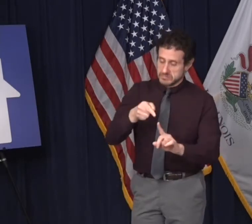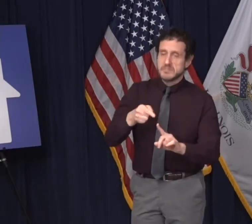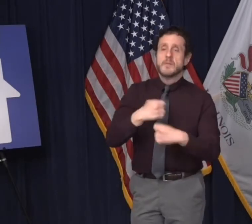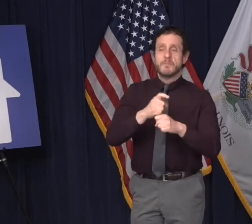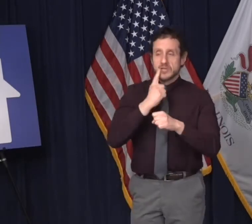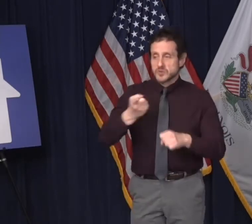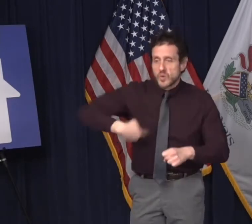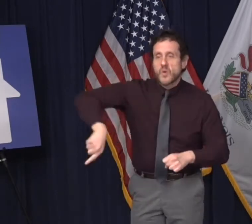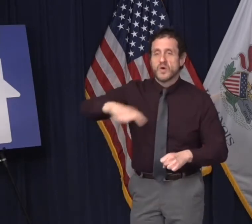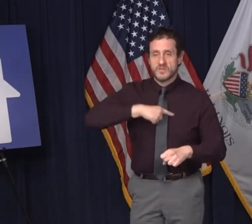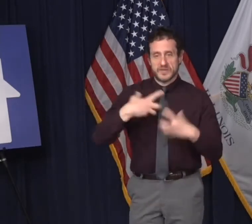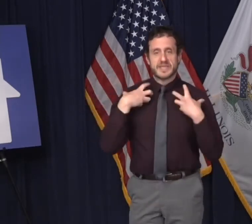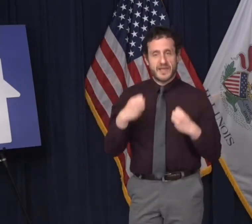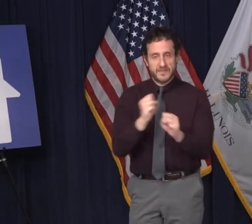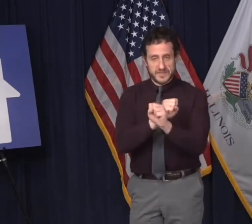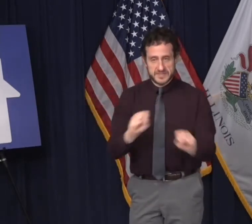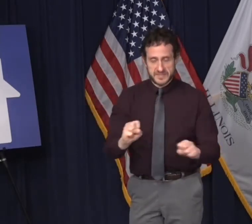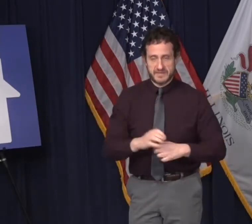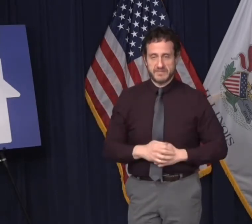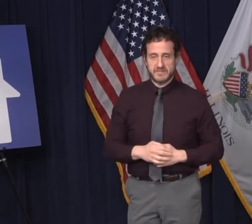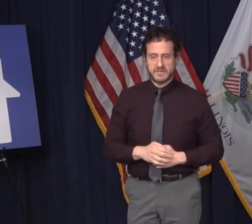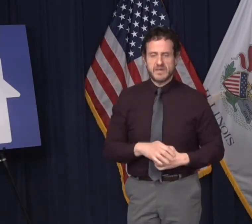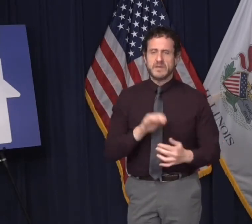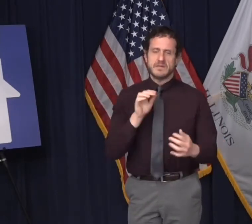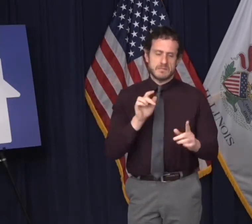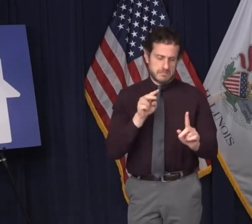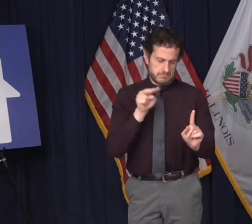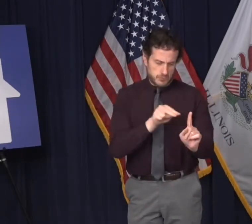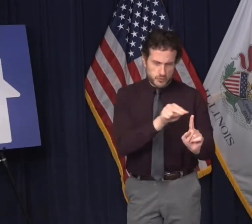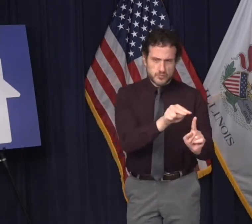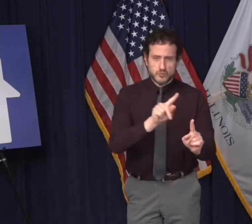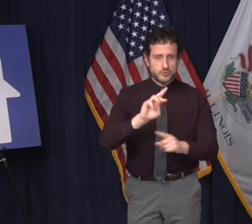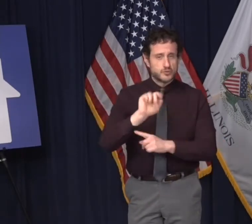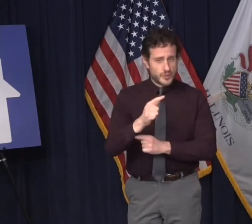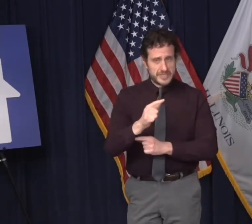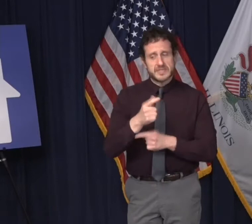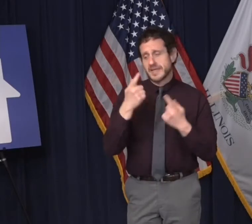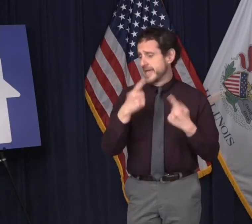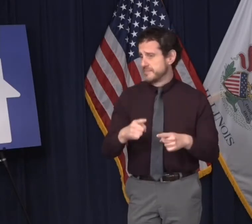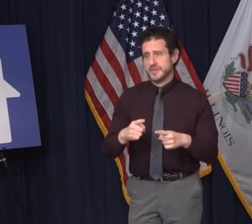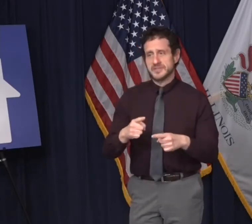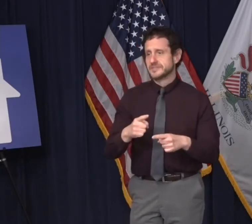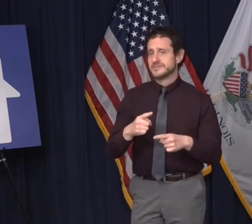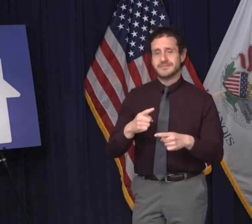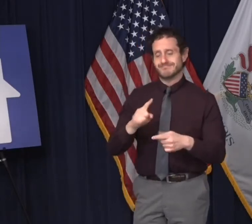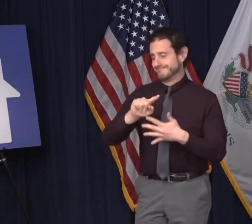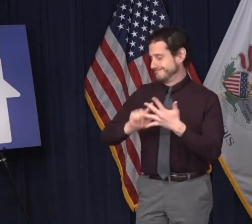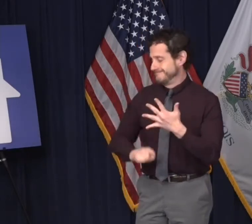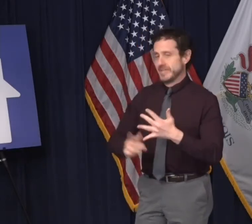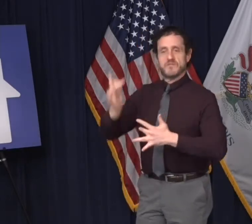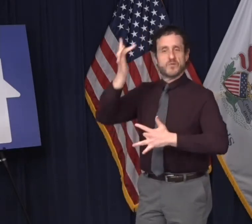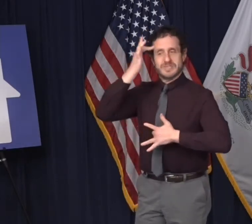SAFE AS POSSIBLE. REMEMBER, WE AREN'T REINVENTING THE WHEEL HERE. CONTACT TRACING HAS BEEN DONE IN